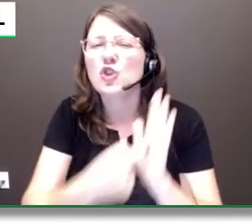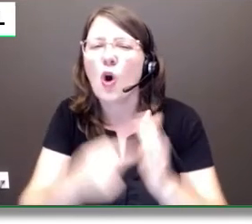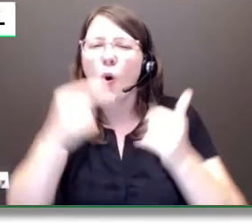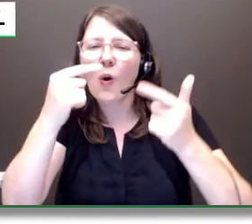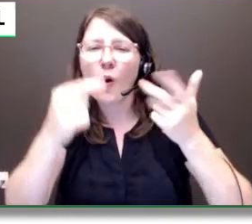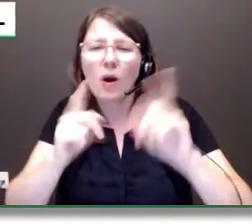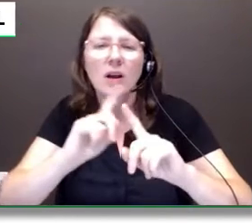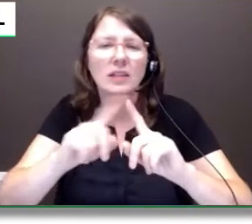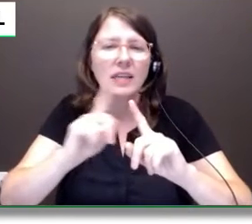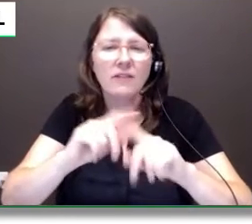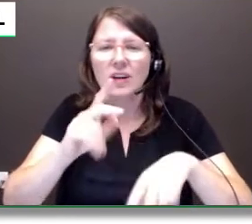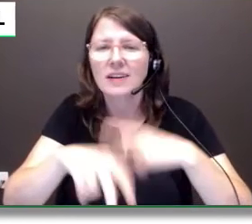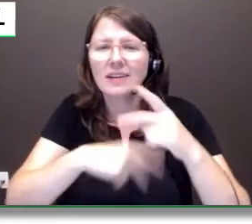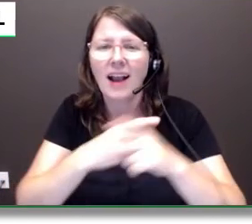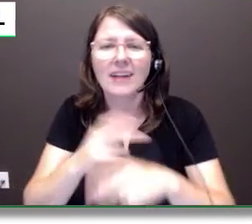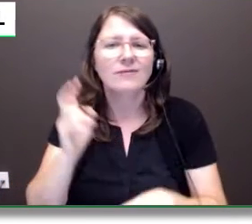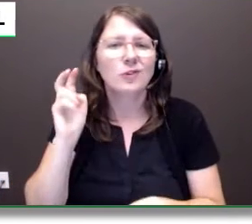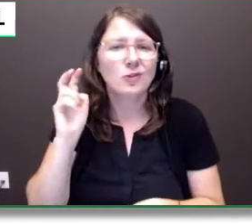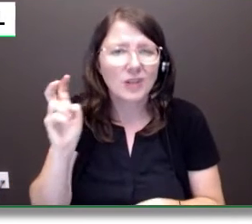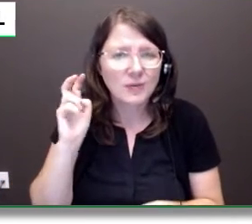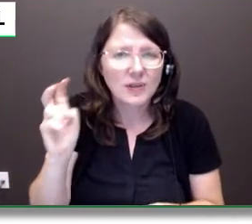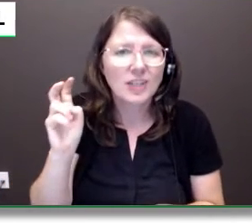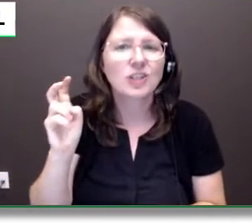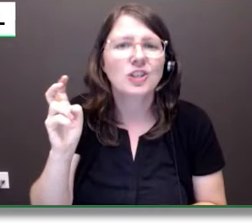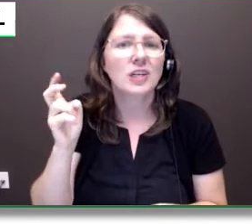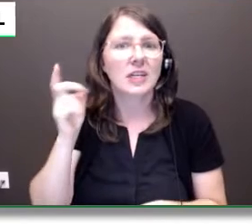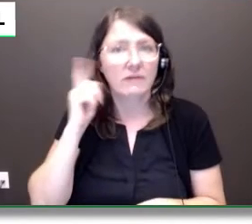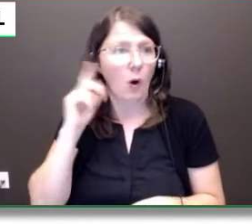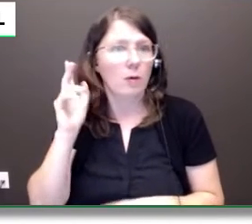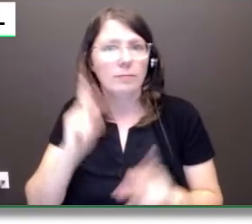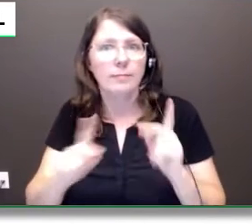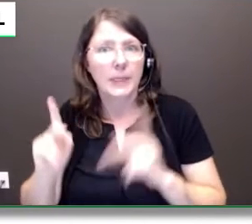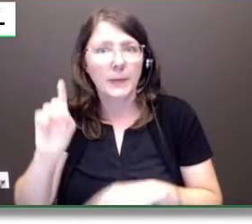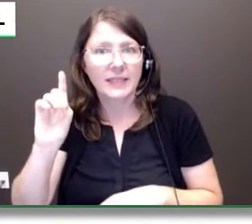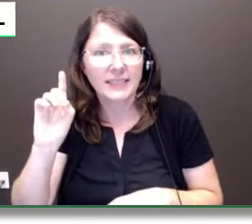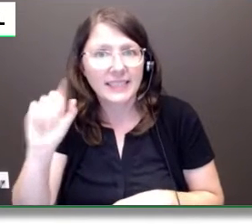disability purposes. Uh as and for emergency use and as for